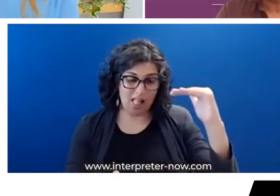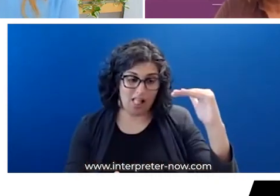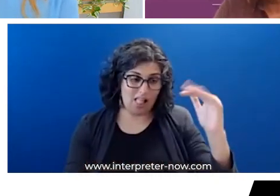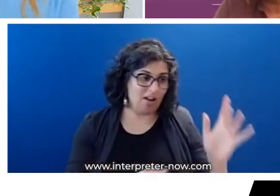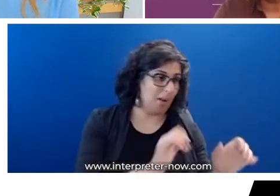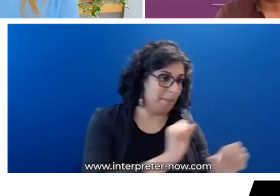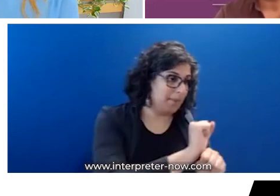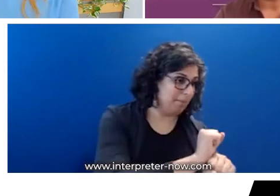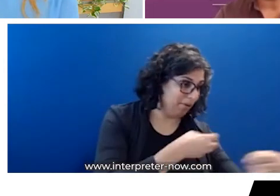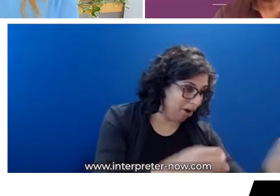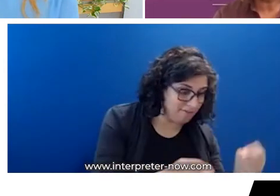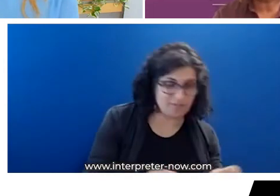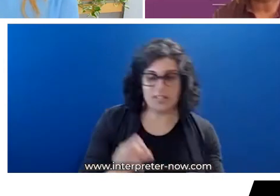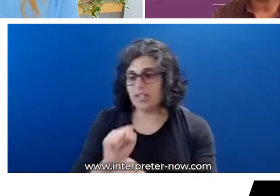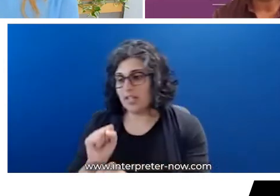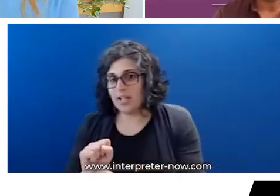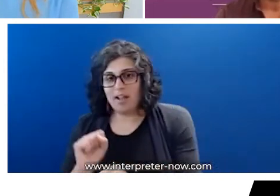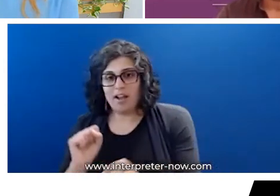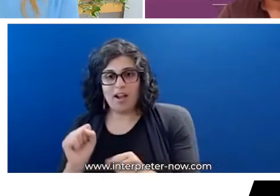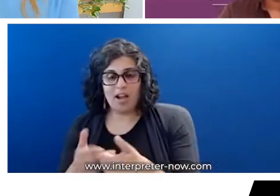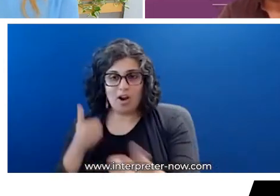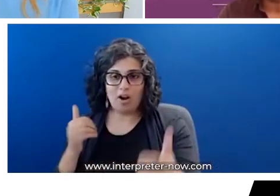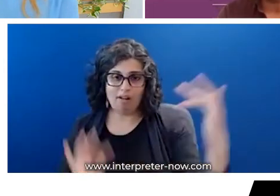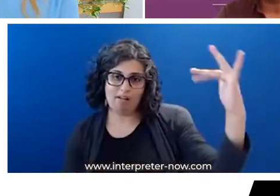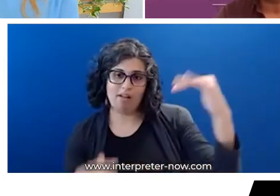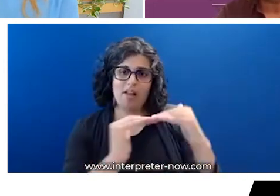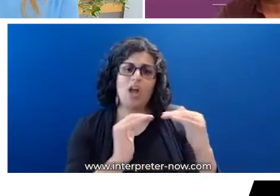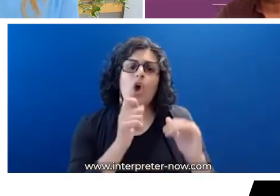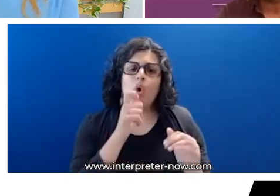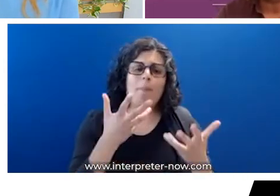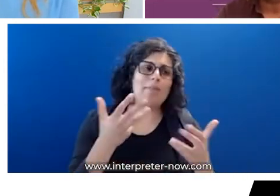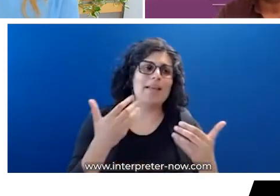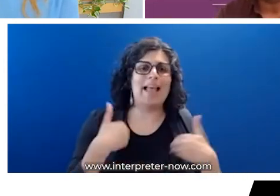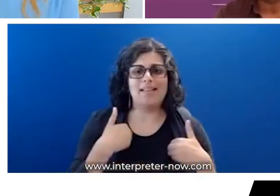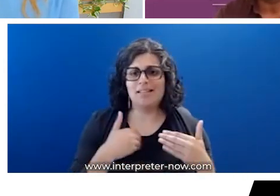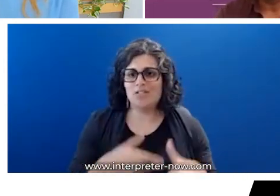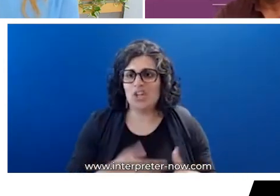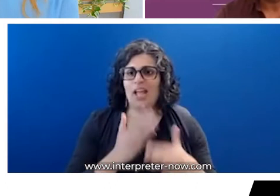Who on the team may have greater challenges to overcome just to participate, and what support can be provided?